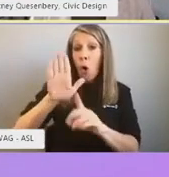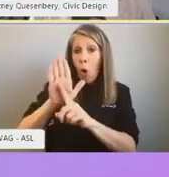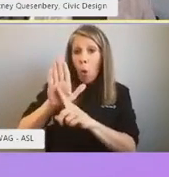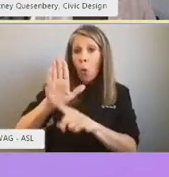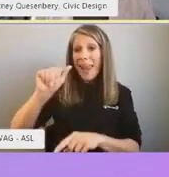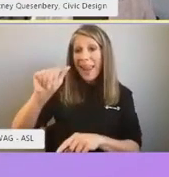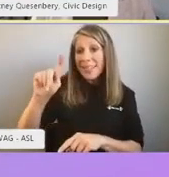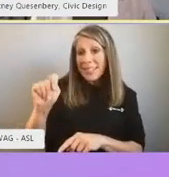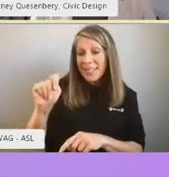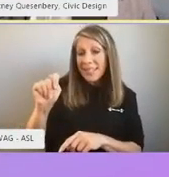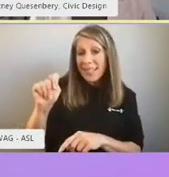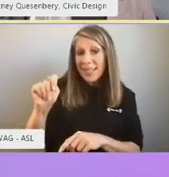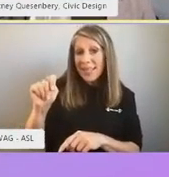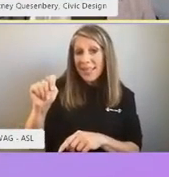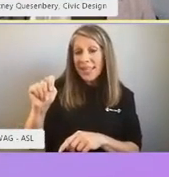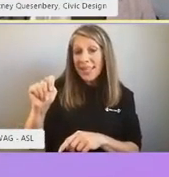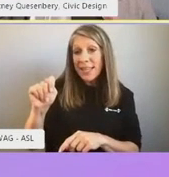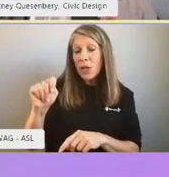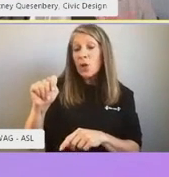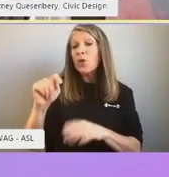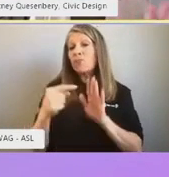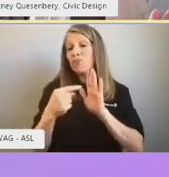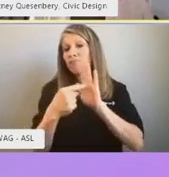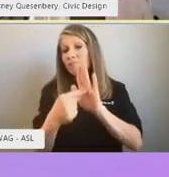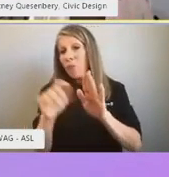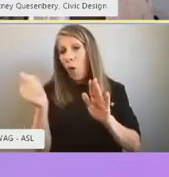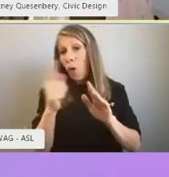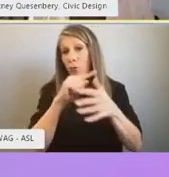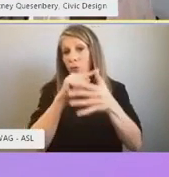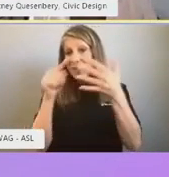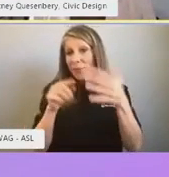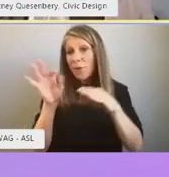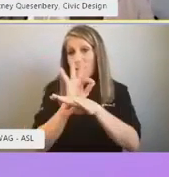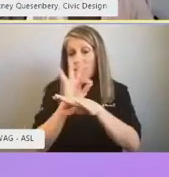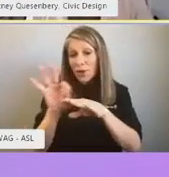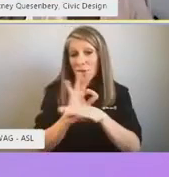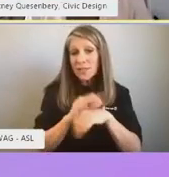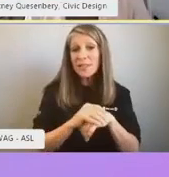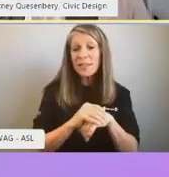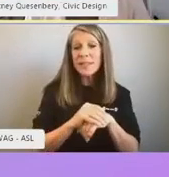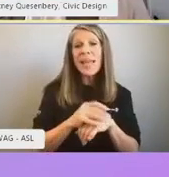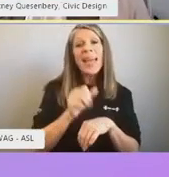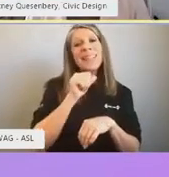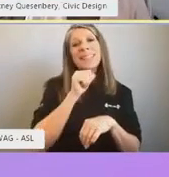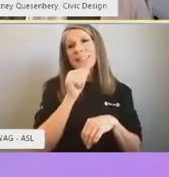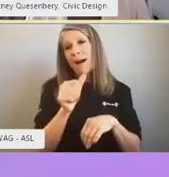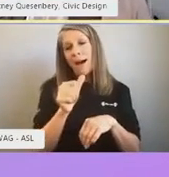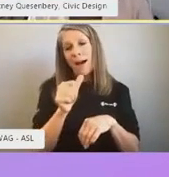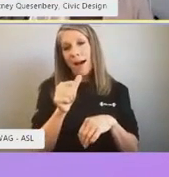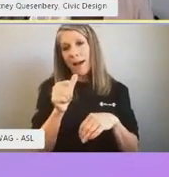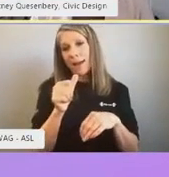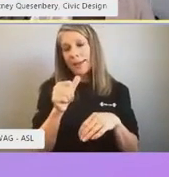little row both circles on the far right are actually plugged that allow you to plug in your